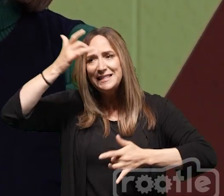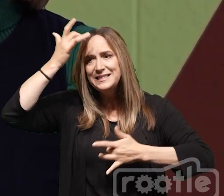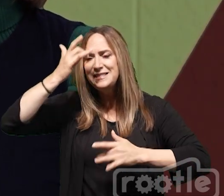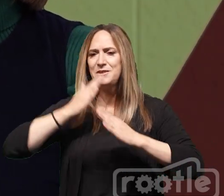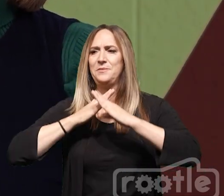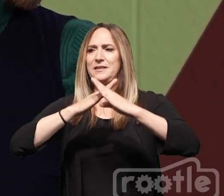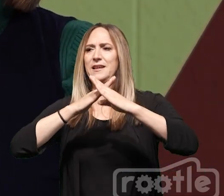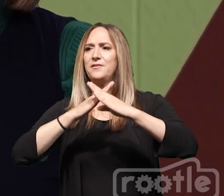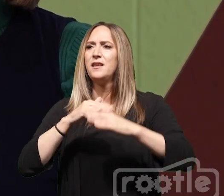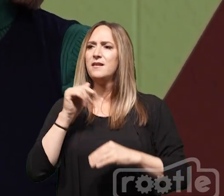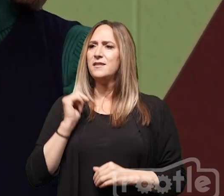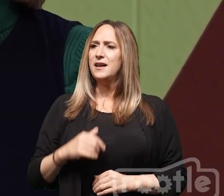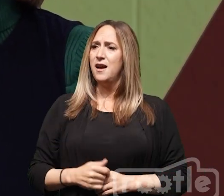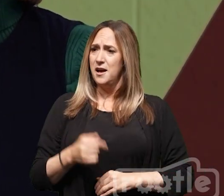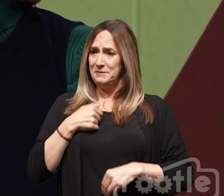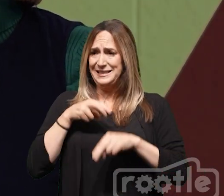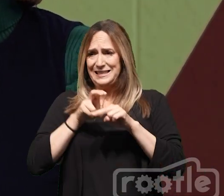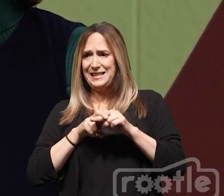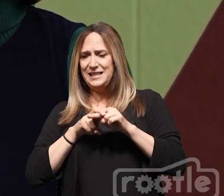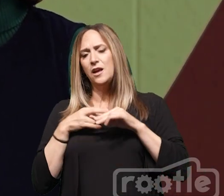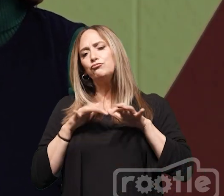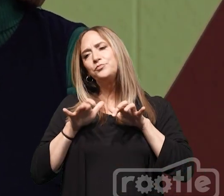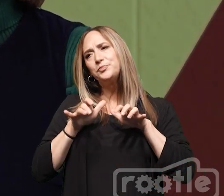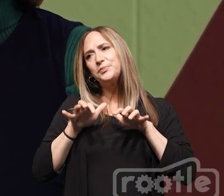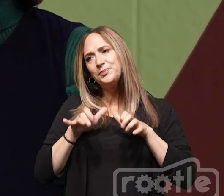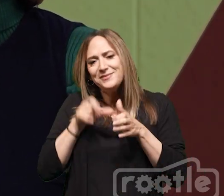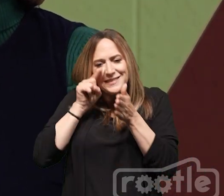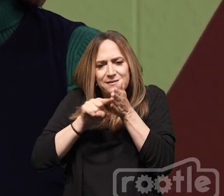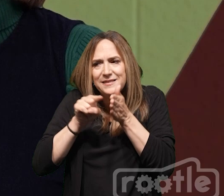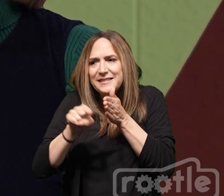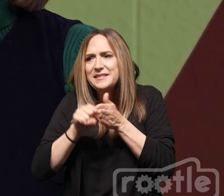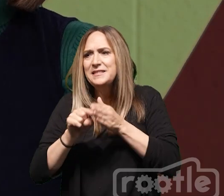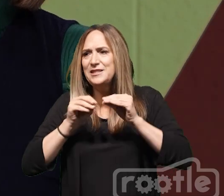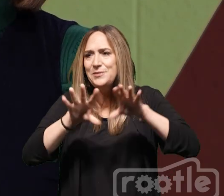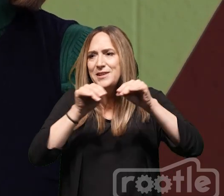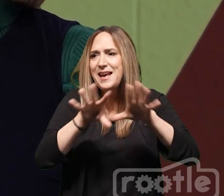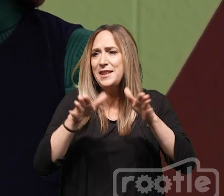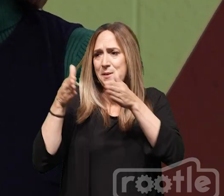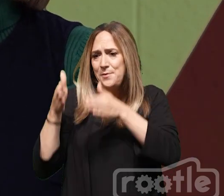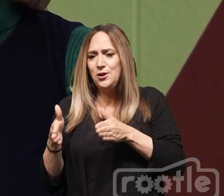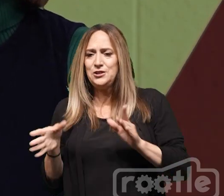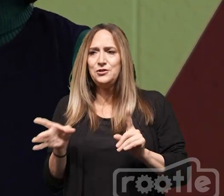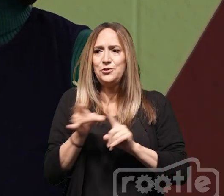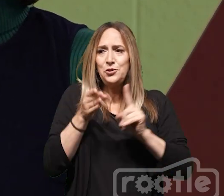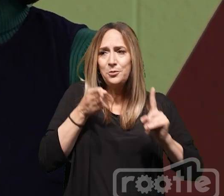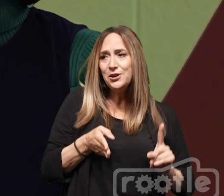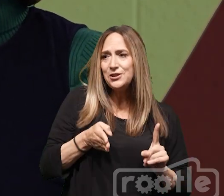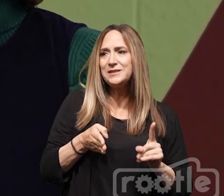When I'm at my desk, I'm investigating diseases that spread from person to person, from animals to people,